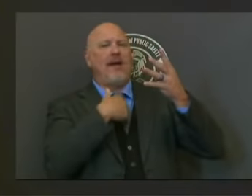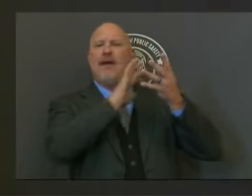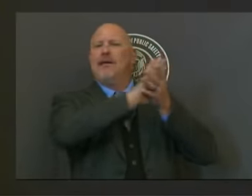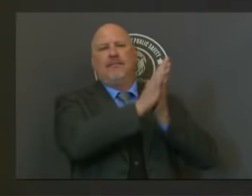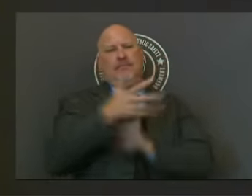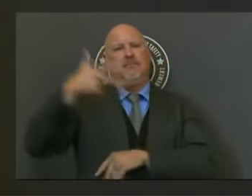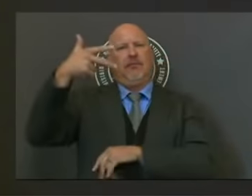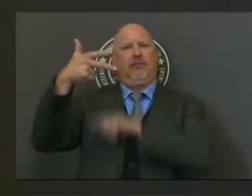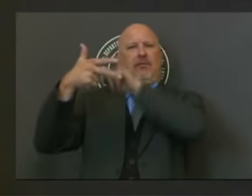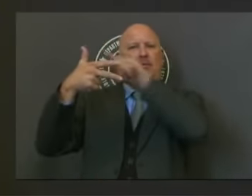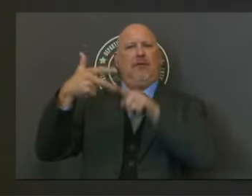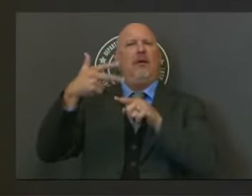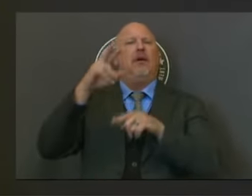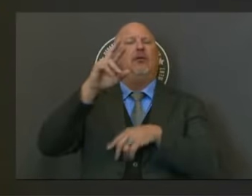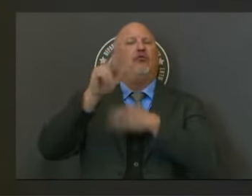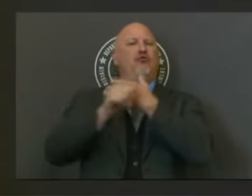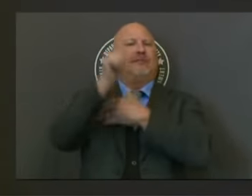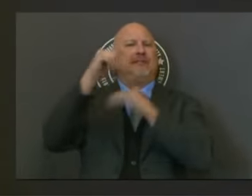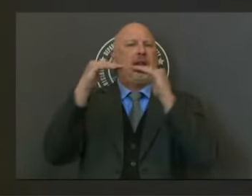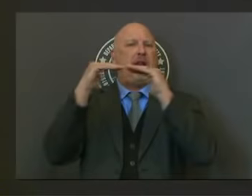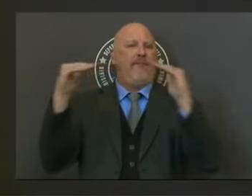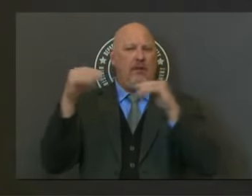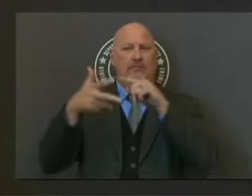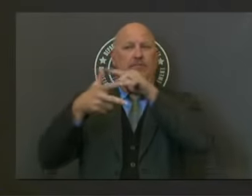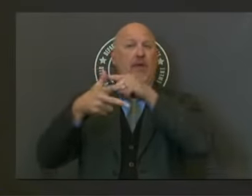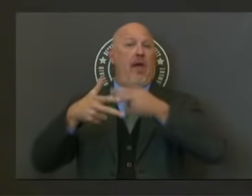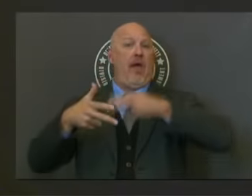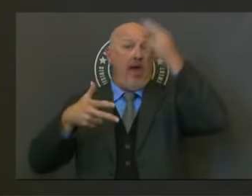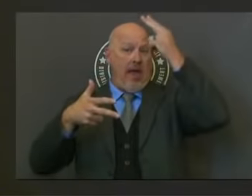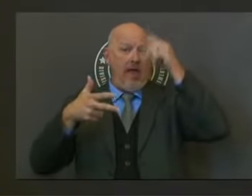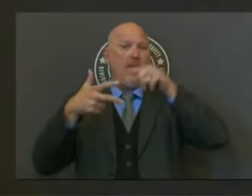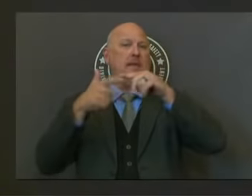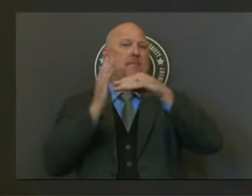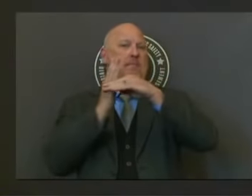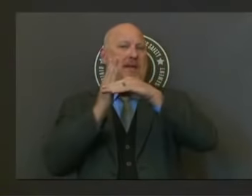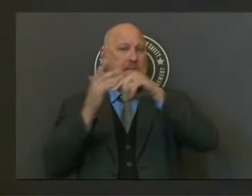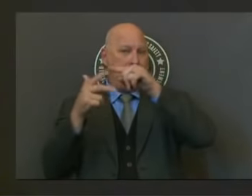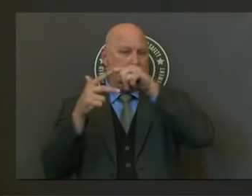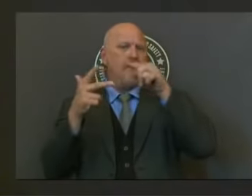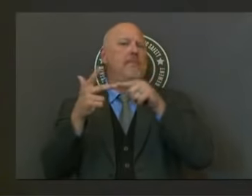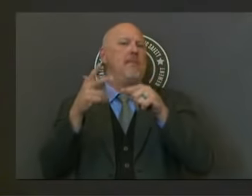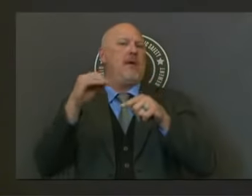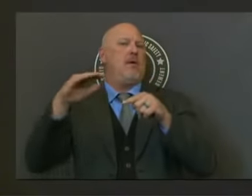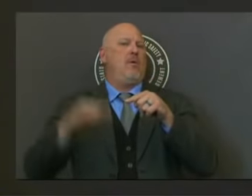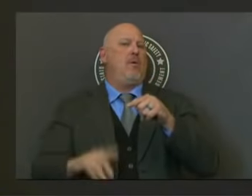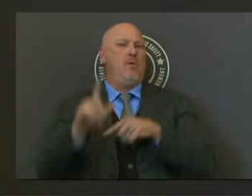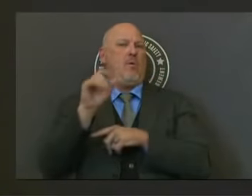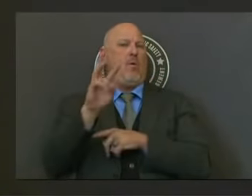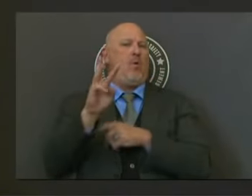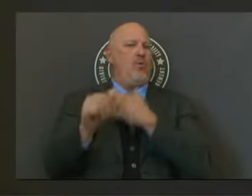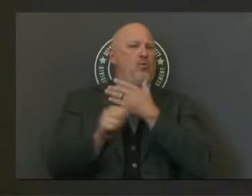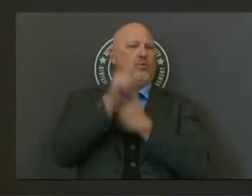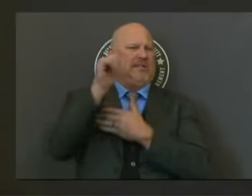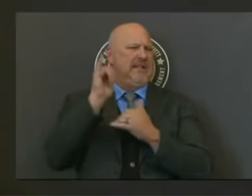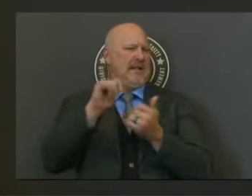and hopefully protect the health and welfare of our and our loved